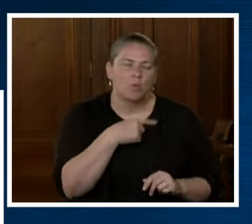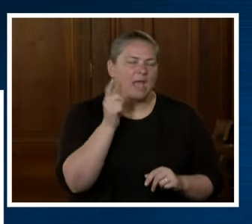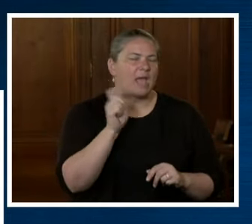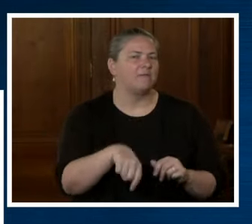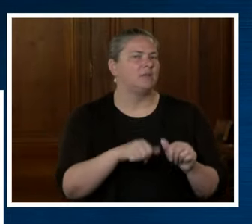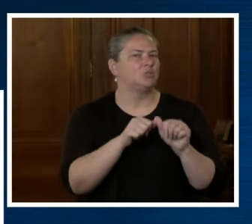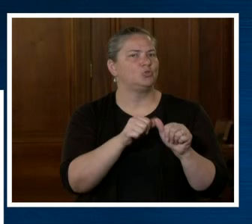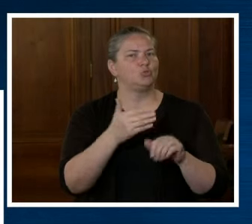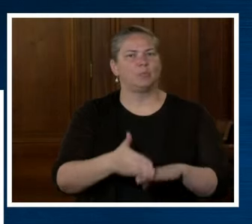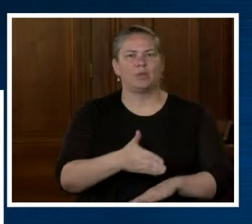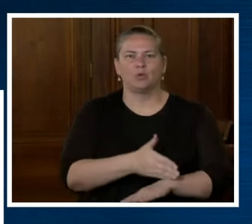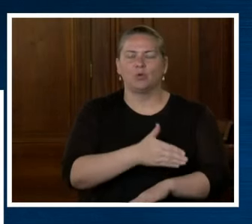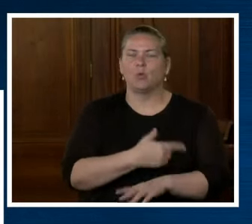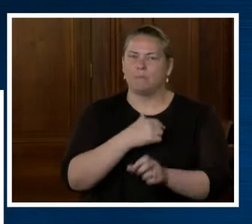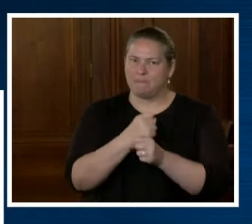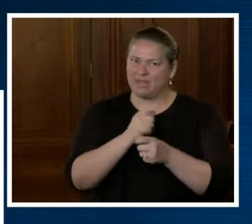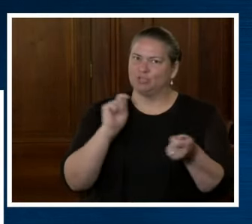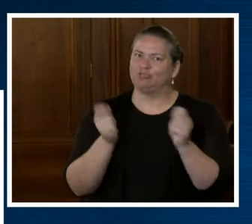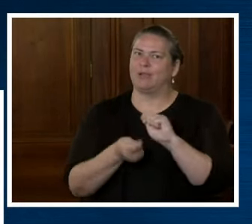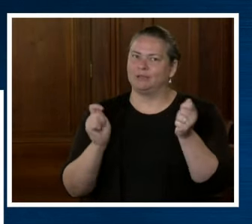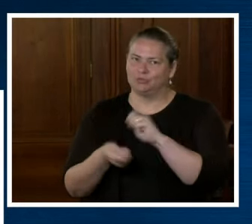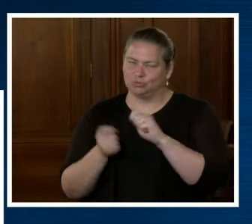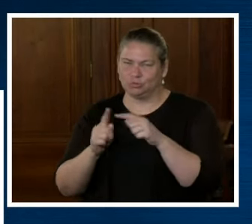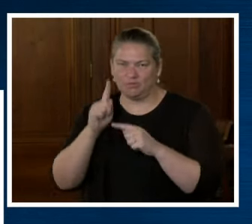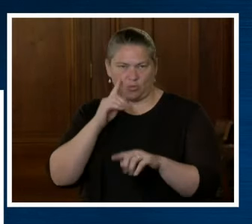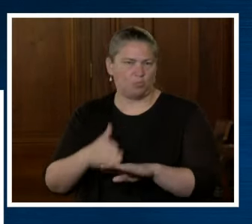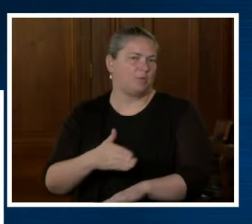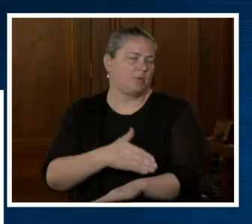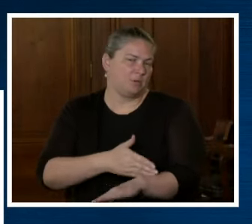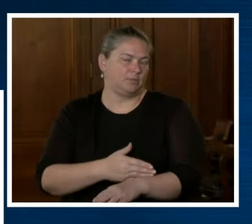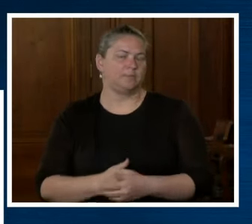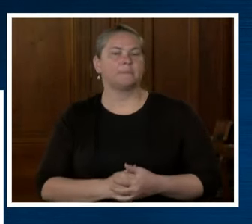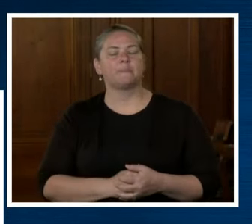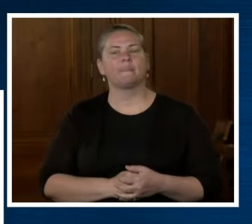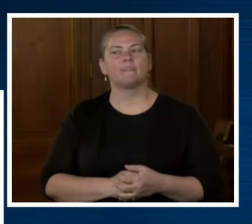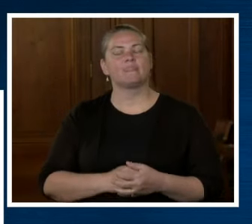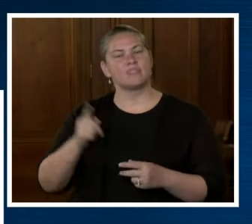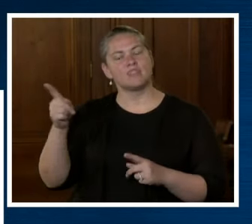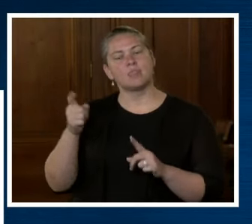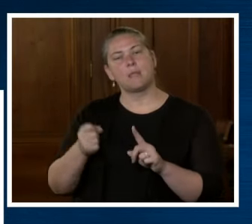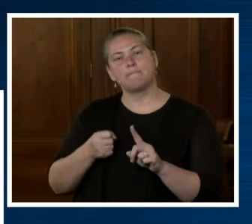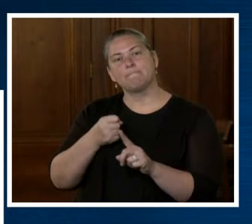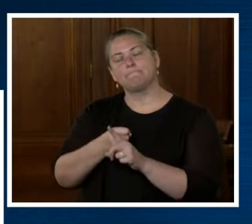REAL POSITIVE STORY THERE HE'S GOING TO SHARE TOMORROW. LISTEN, WE ARE WORKING AS HARD